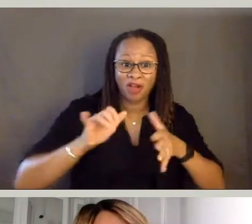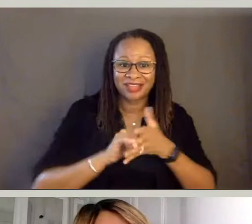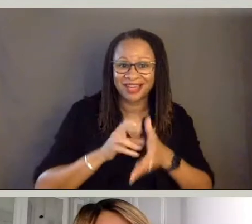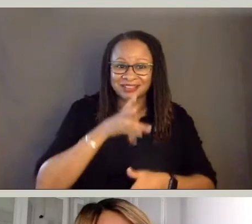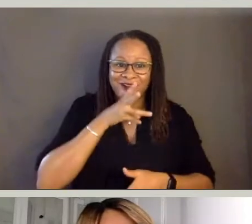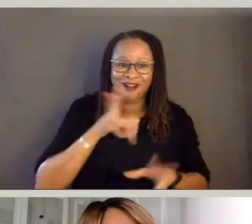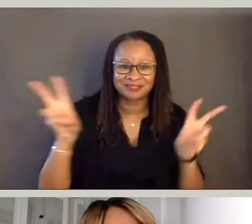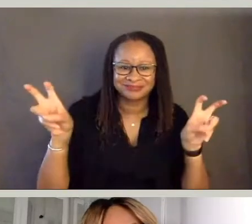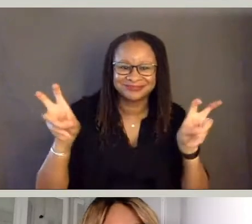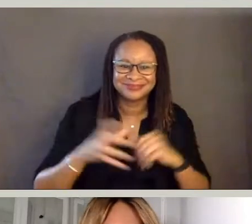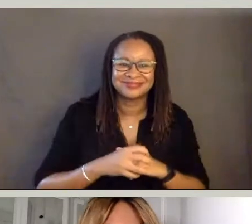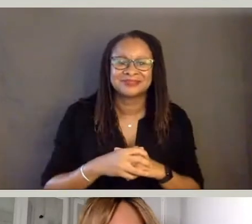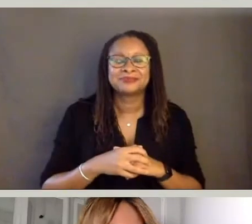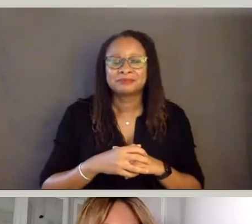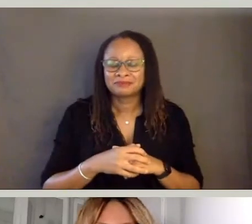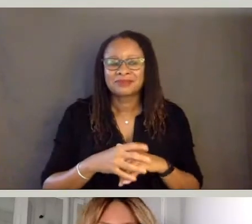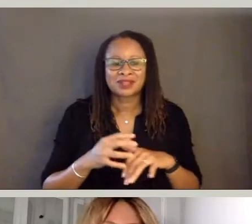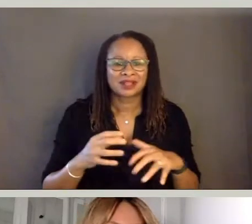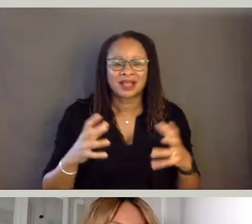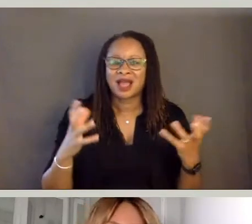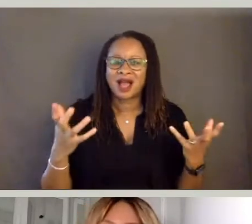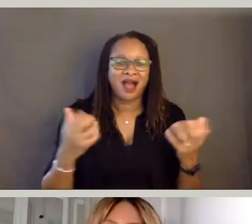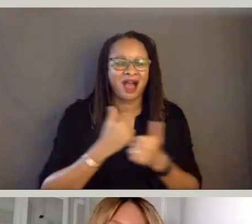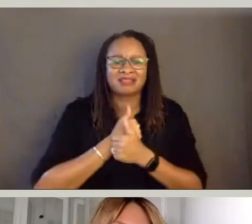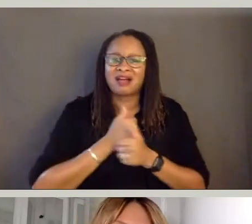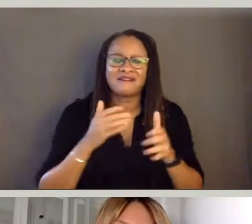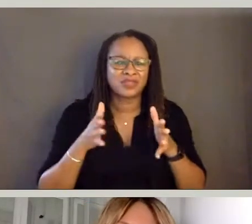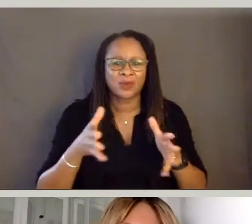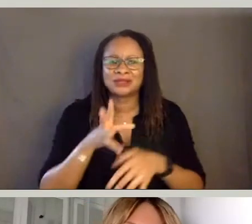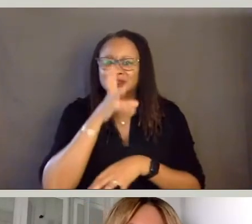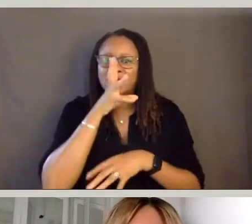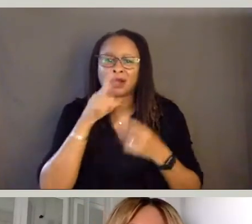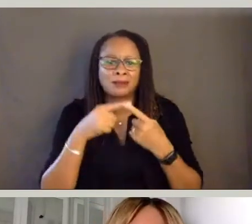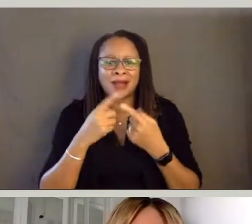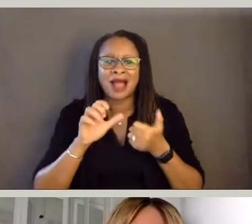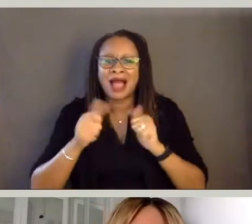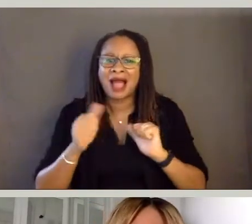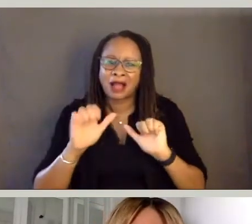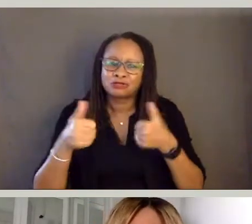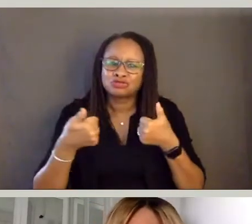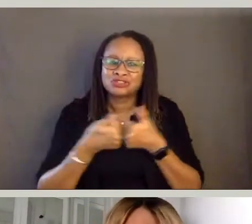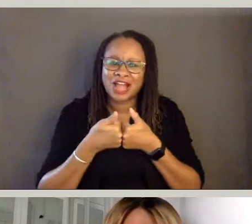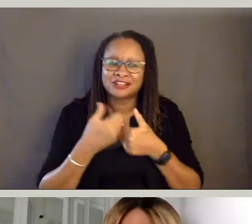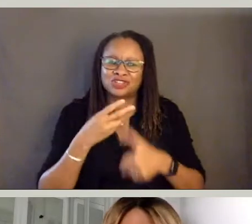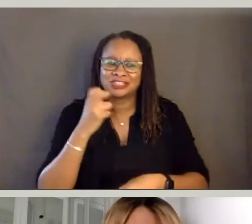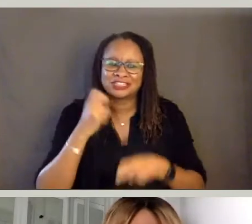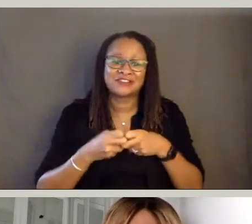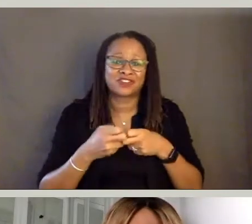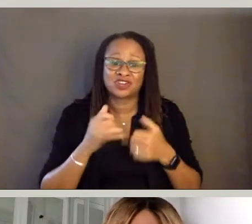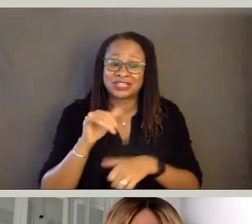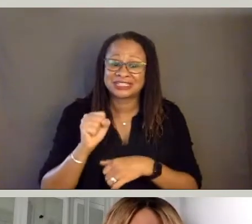And I love the way that you talked about how challenging and difficult that is and how uncomfortable that is.